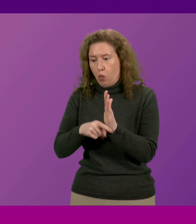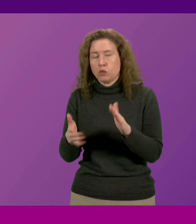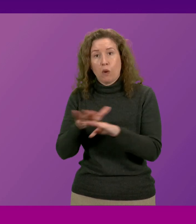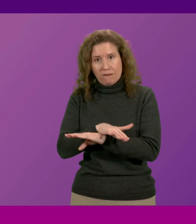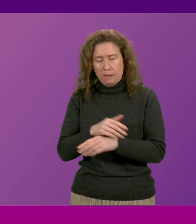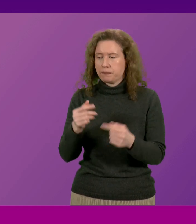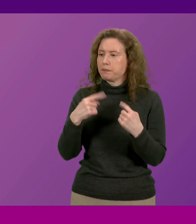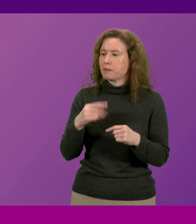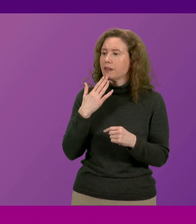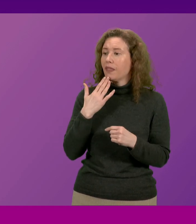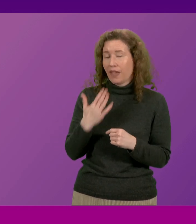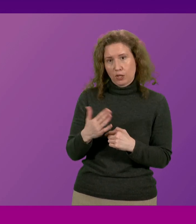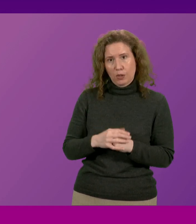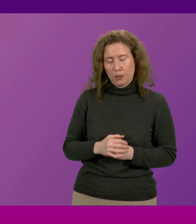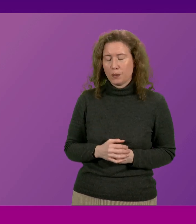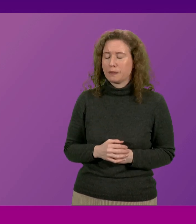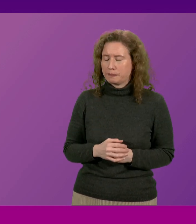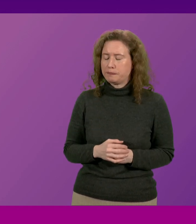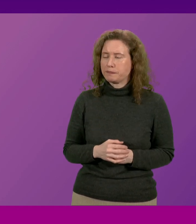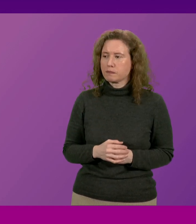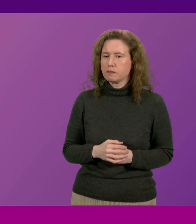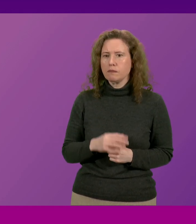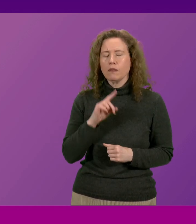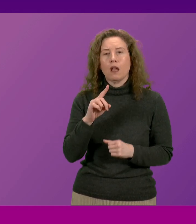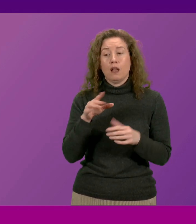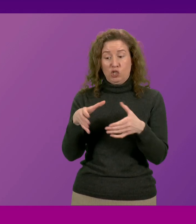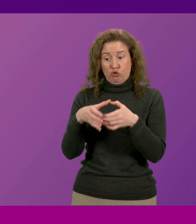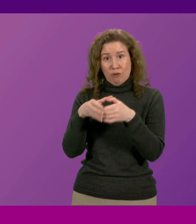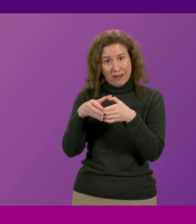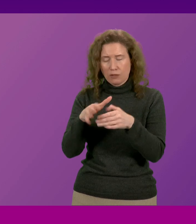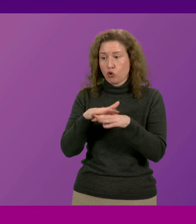I thank the First Minister for that response. Non-fatal strangulation is a known,